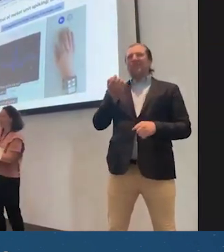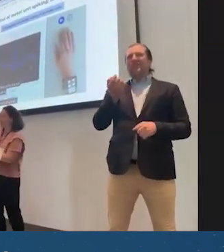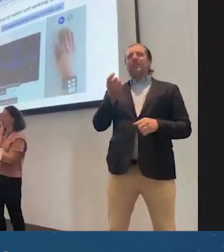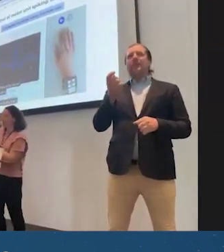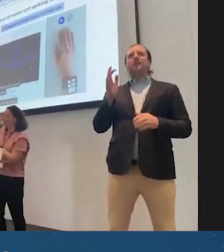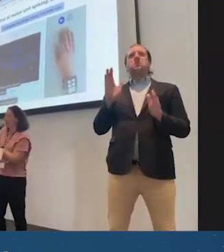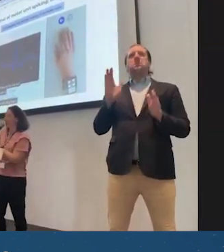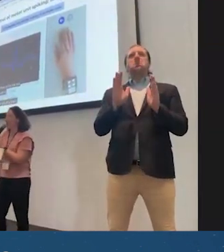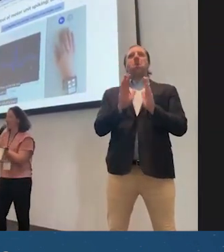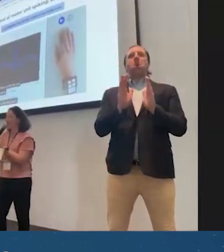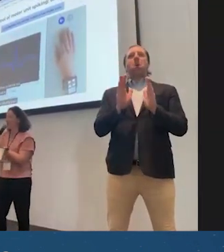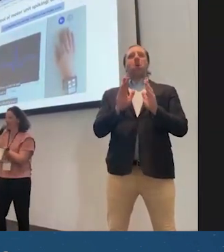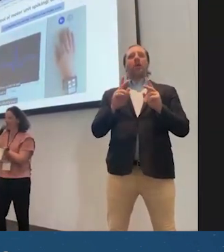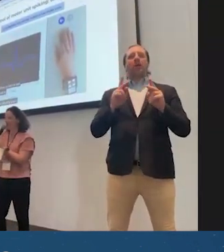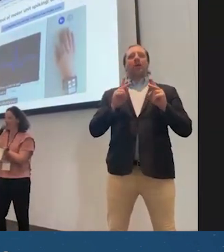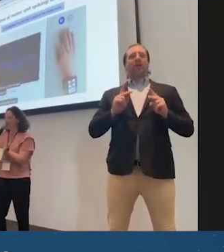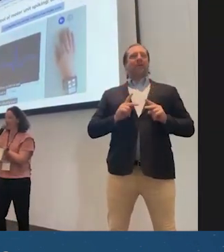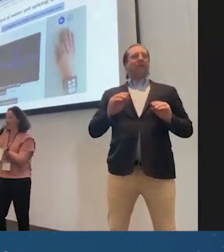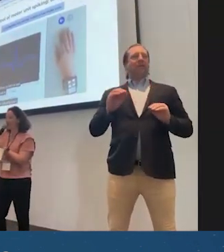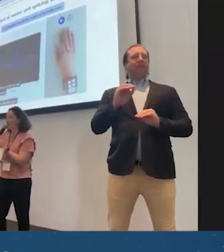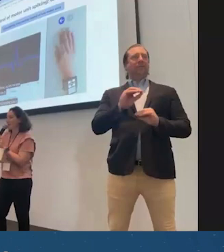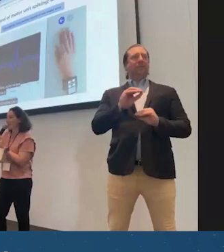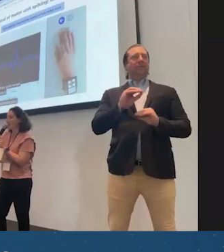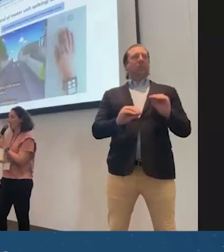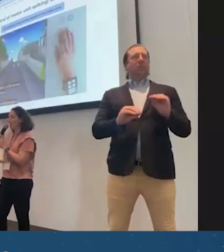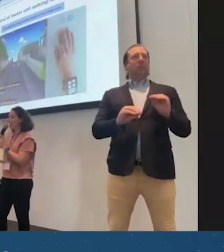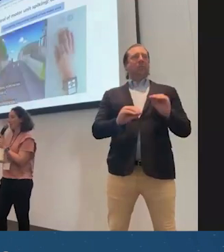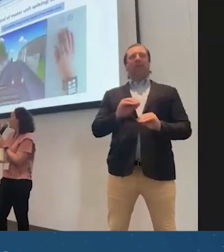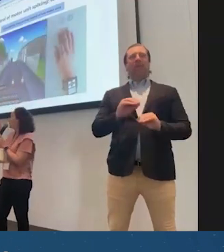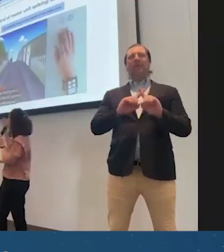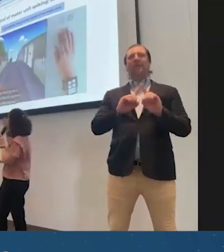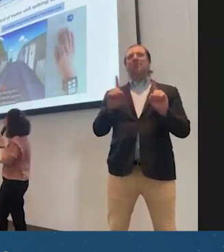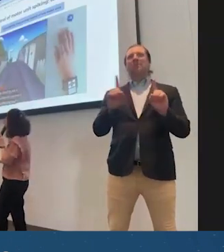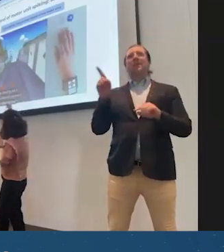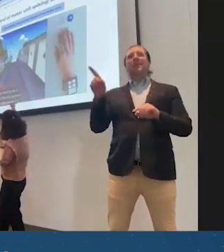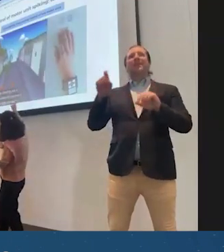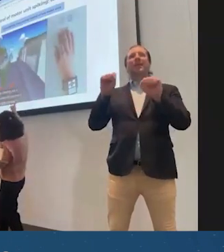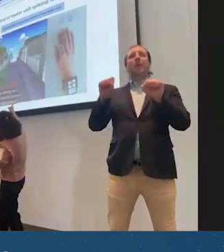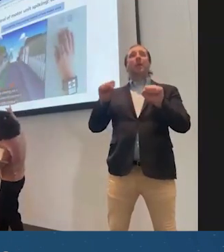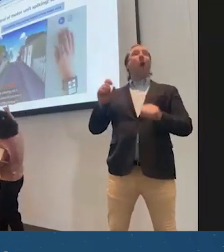that you can't really see, but they're able to-- oh, there it is.